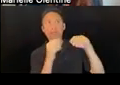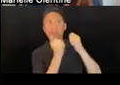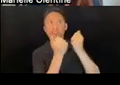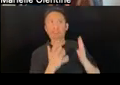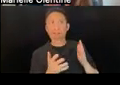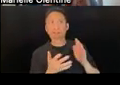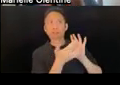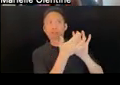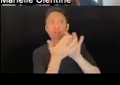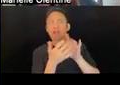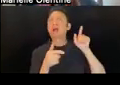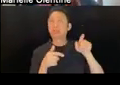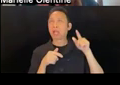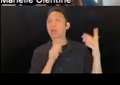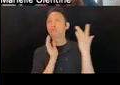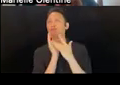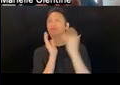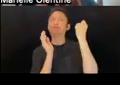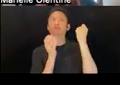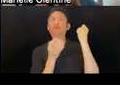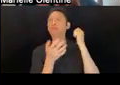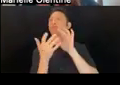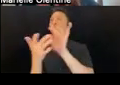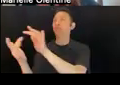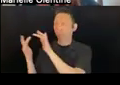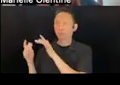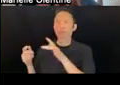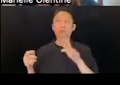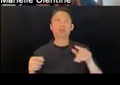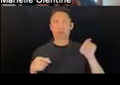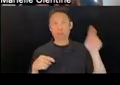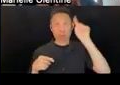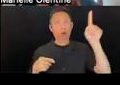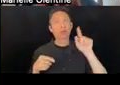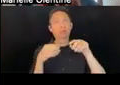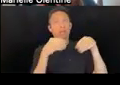say we came away for the better, because of the rich